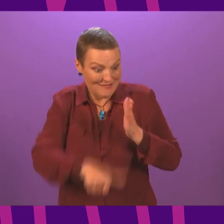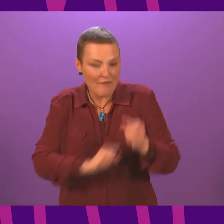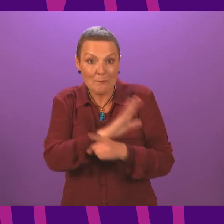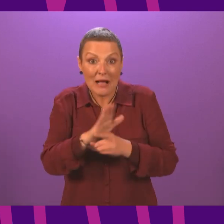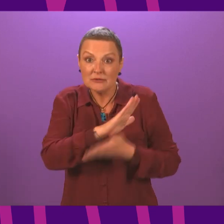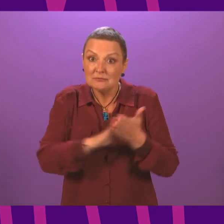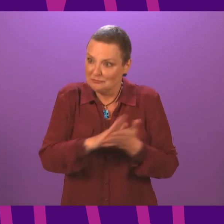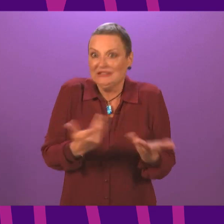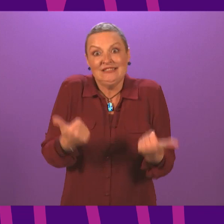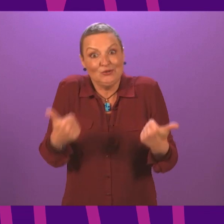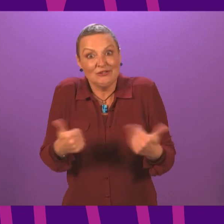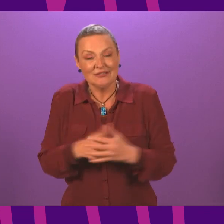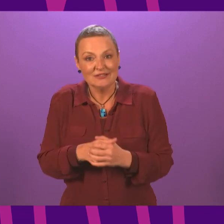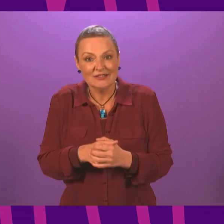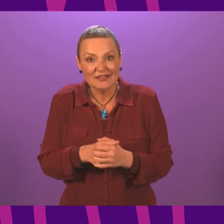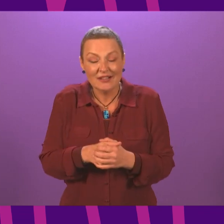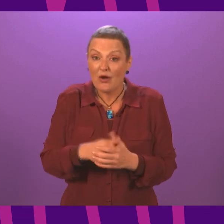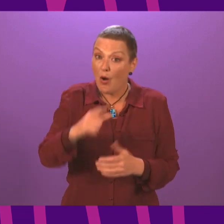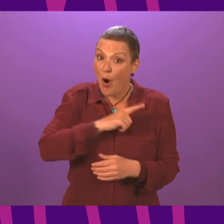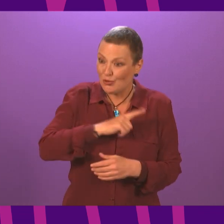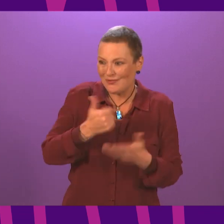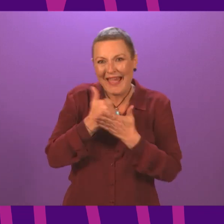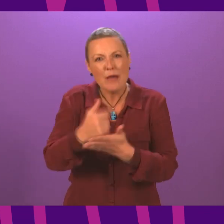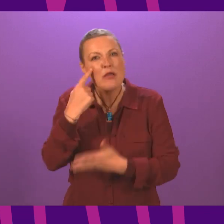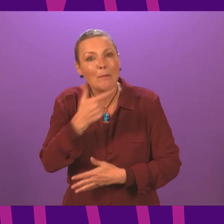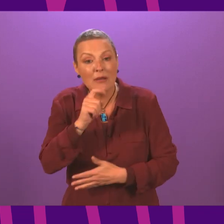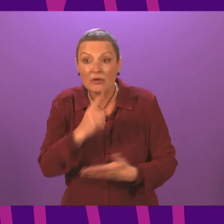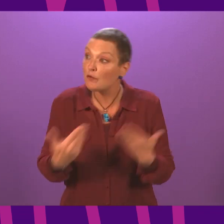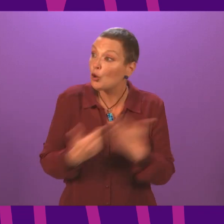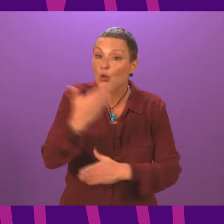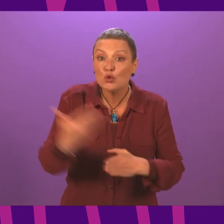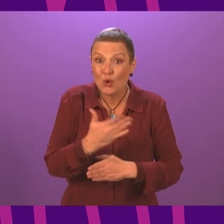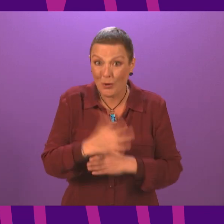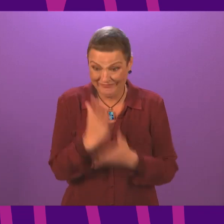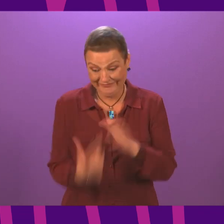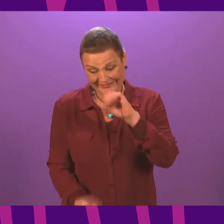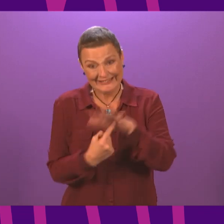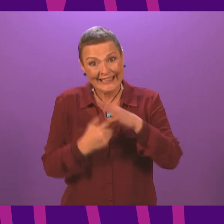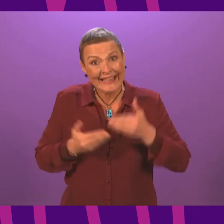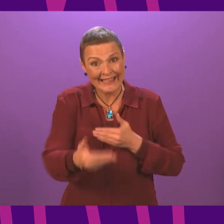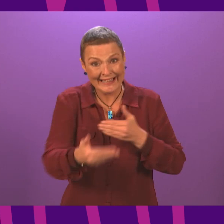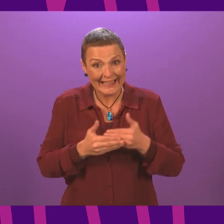so there was a clear choice, especially as helping young people into work is key, and child winter